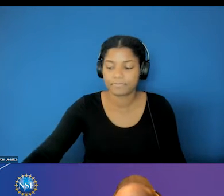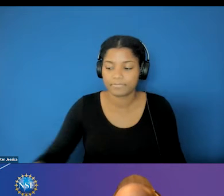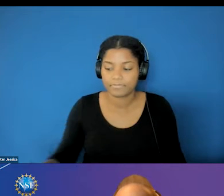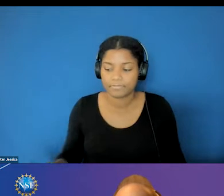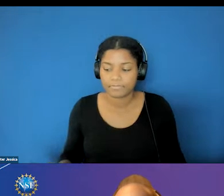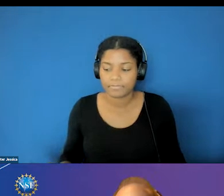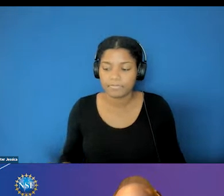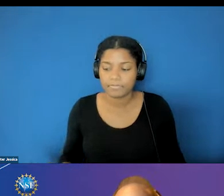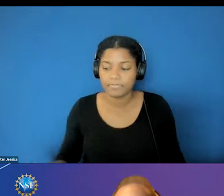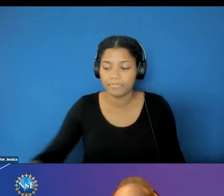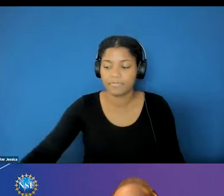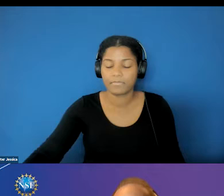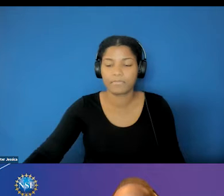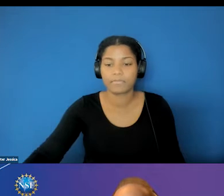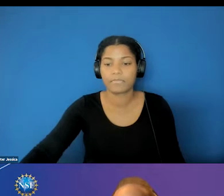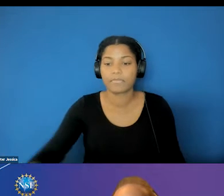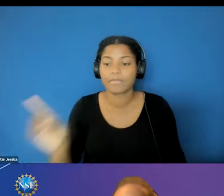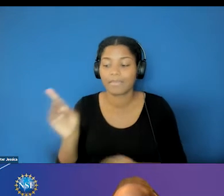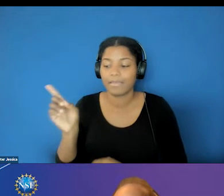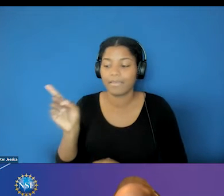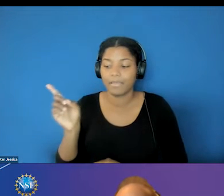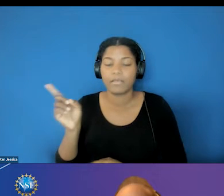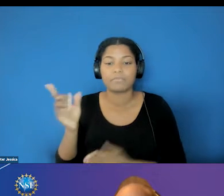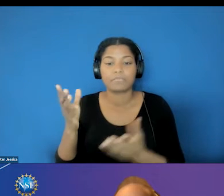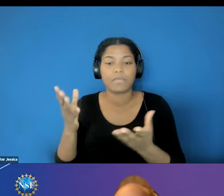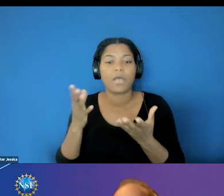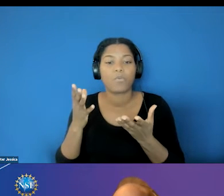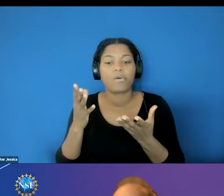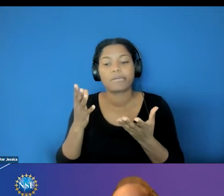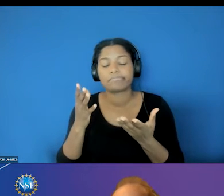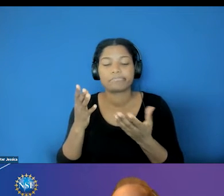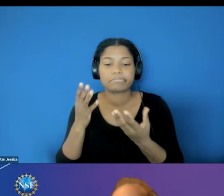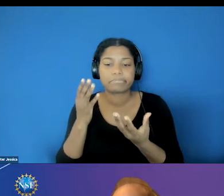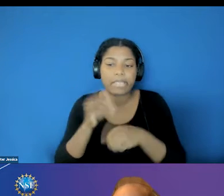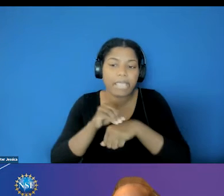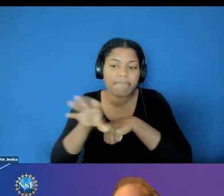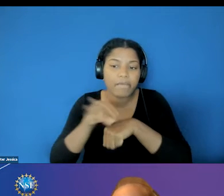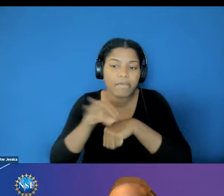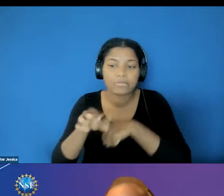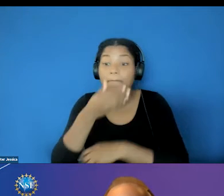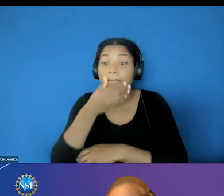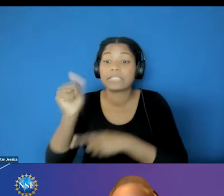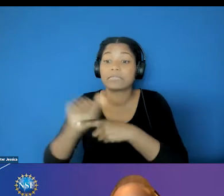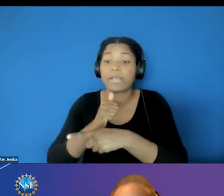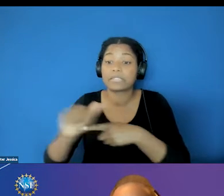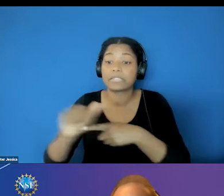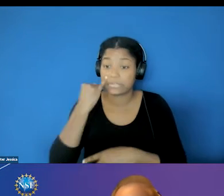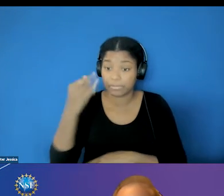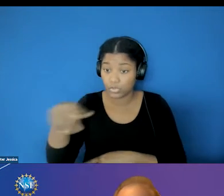So, in this section I'd just like to give some advice about best practices when you're writing proposals. So, next slide.